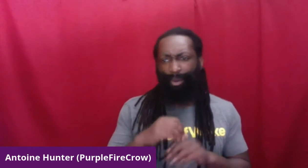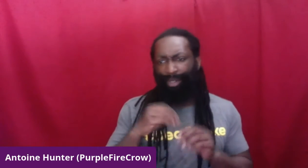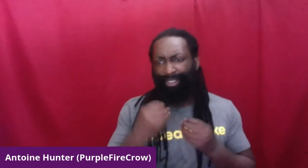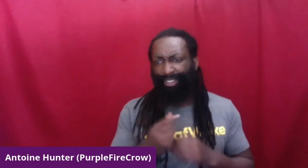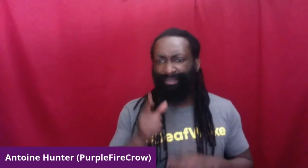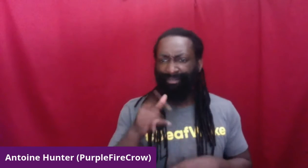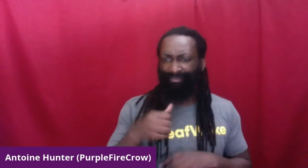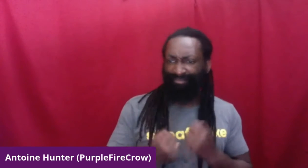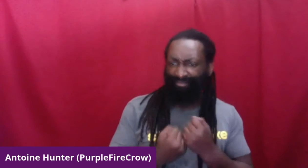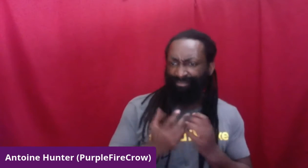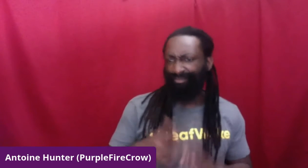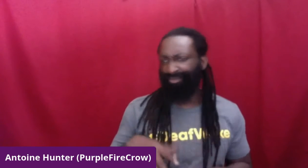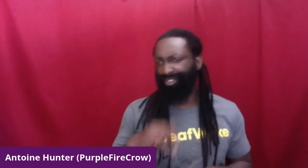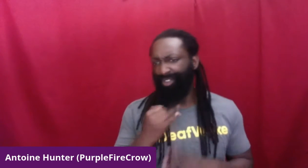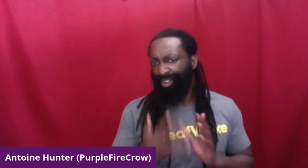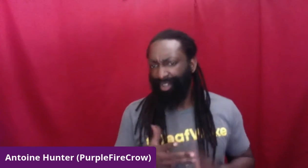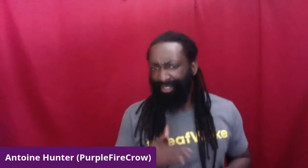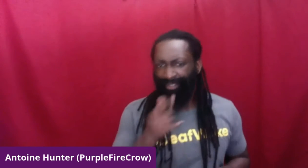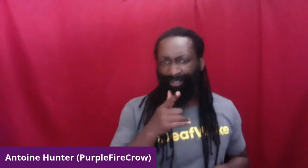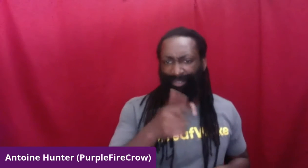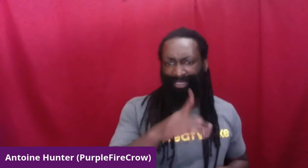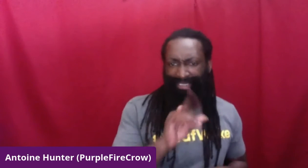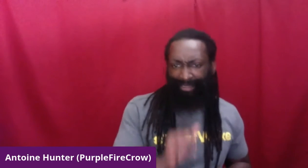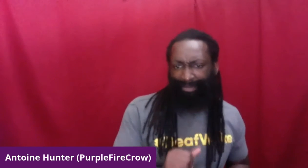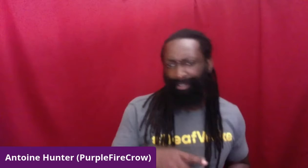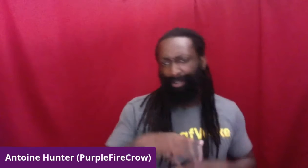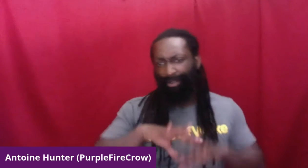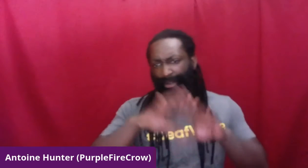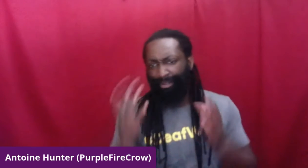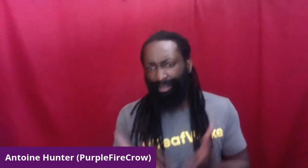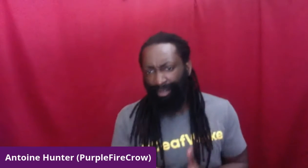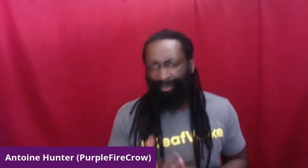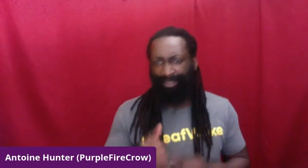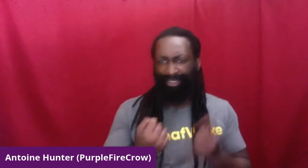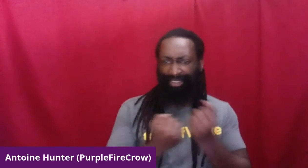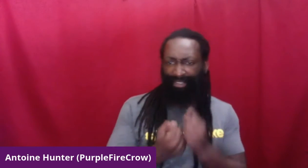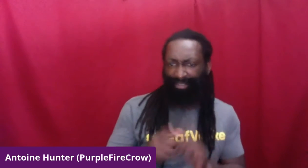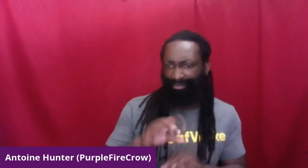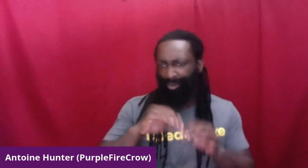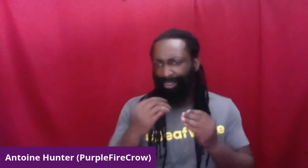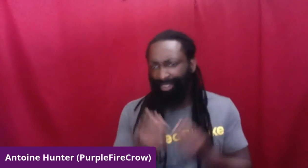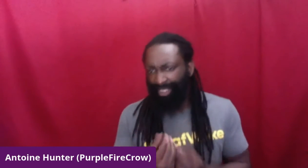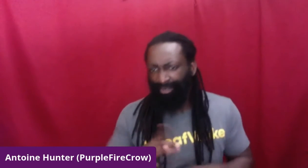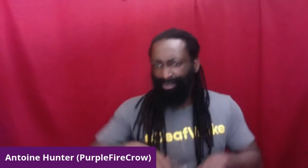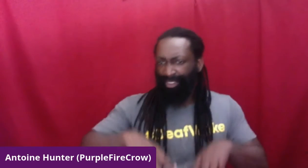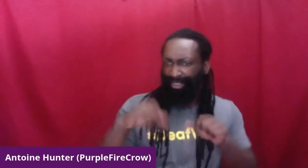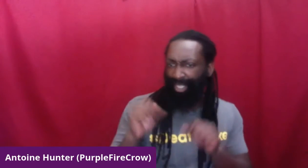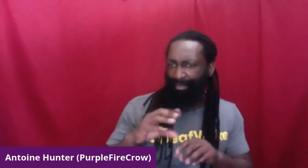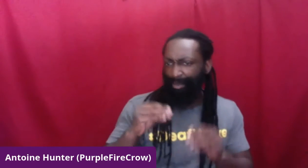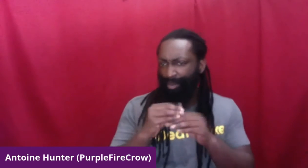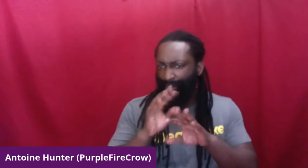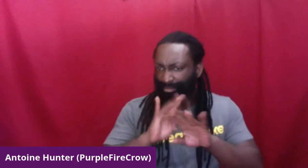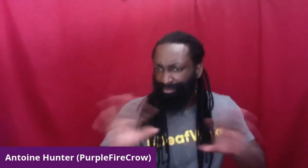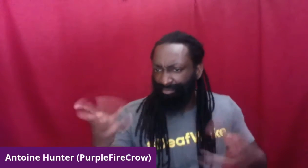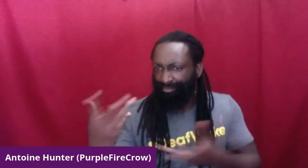An organization that supports artists with disabilities globally and assist organizations in adopting